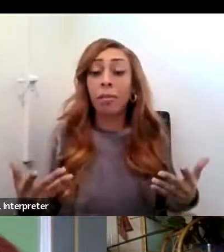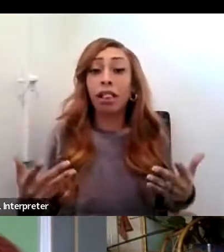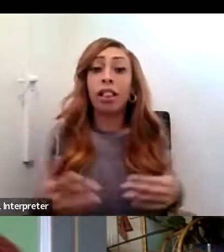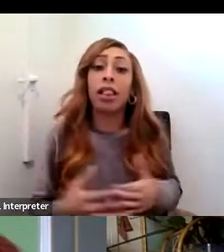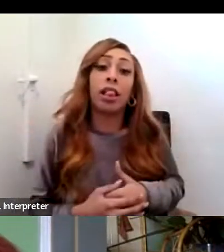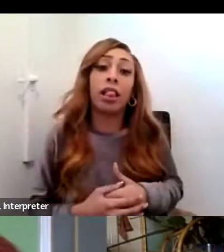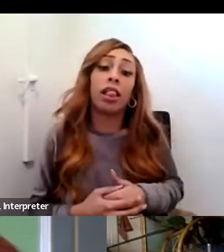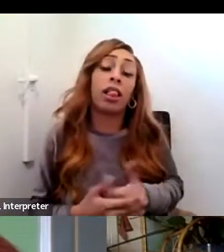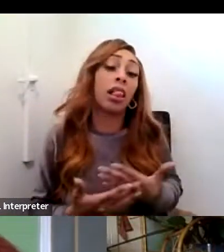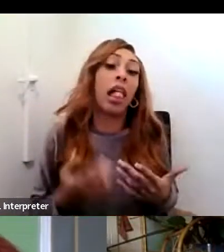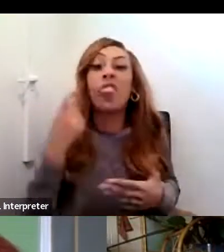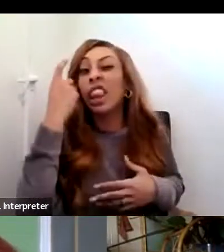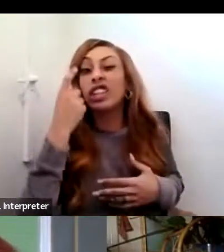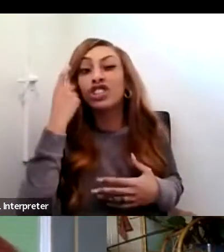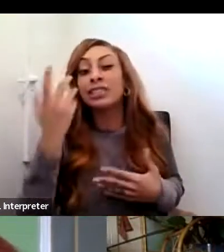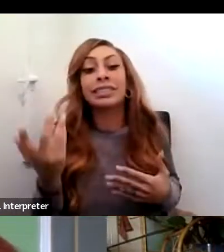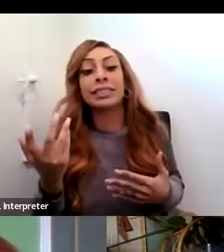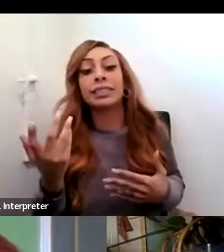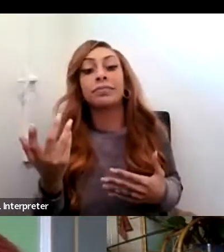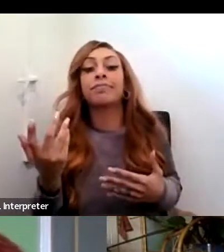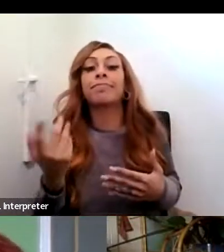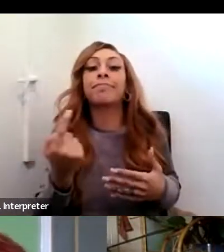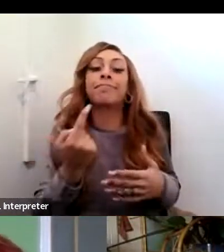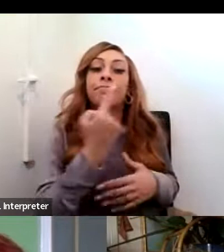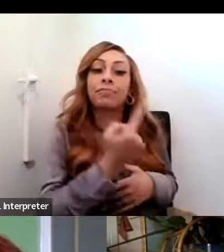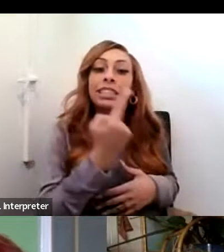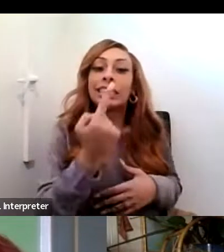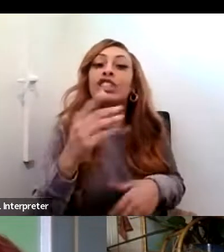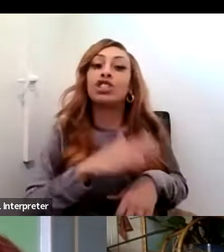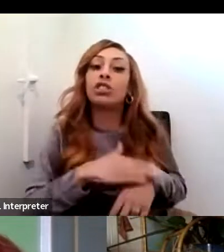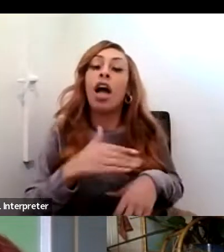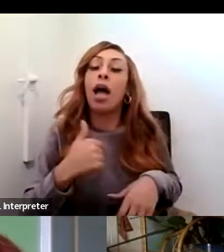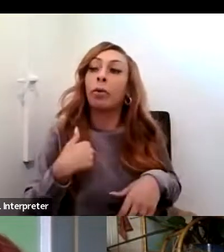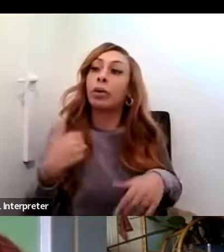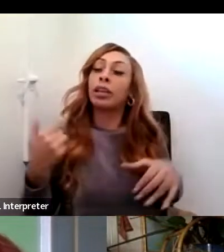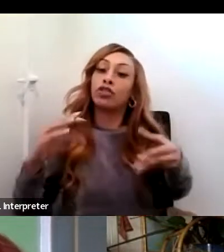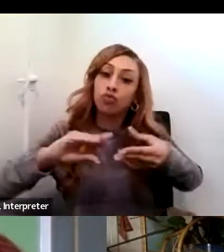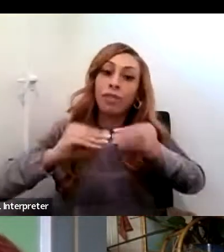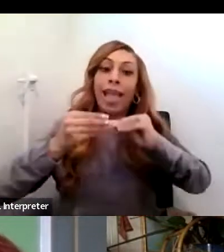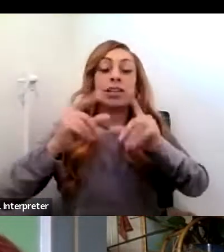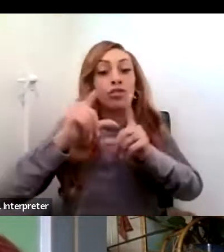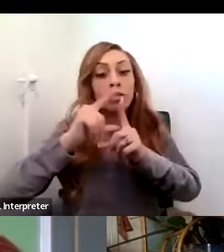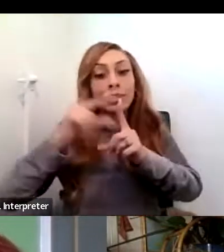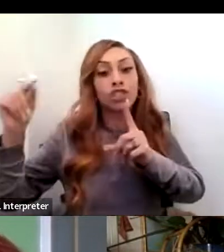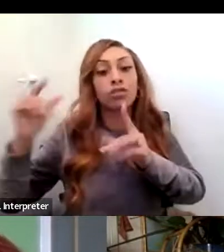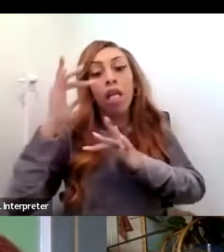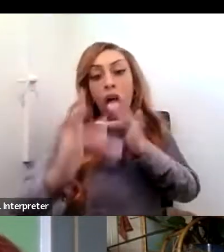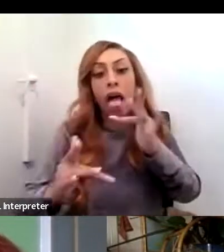I'm not sure if this is what you mean, but every time we make something online, it seems that the thing we want to exist,